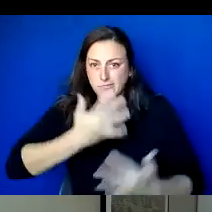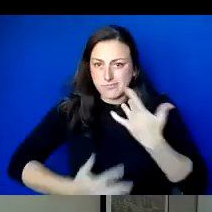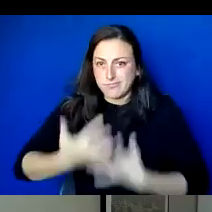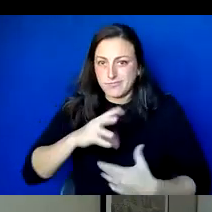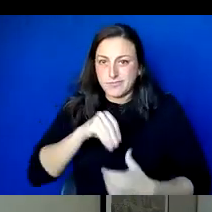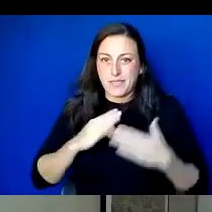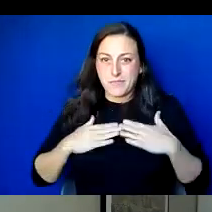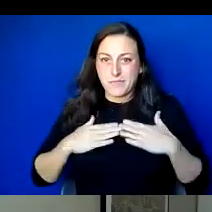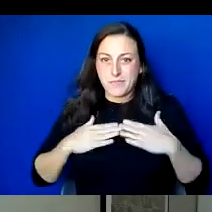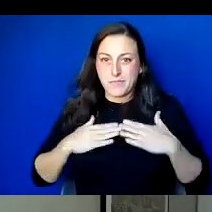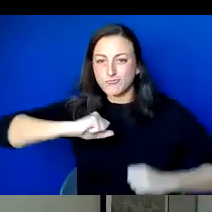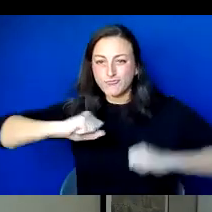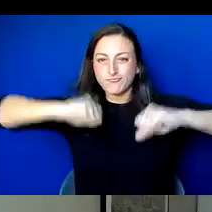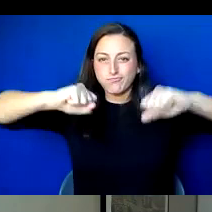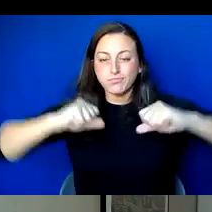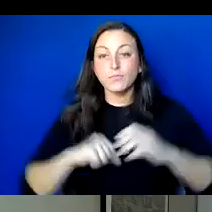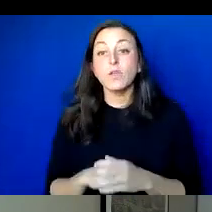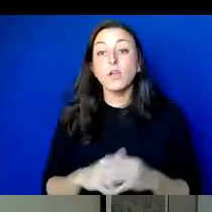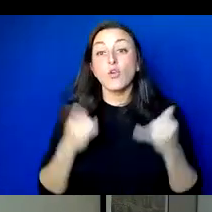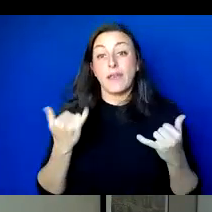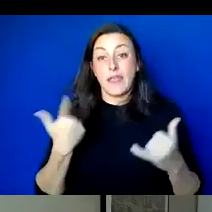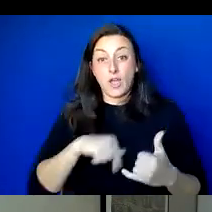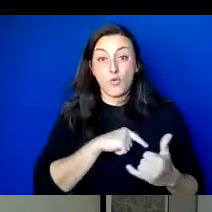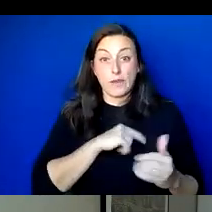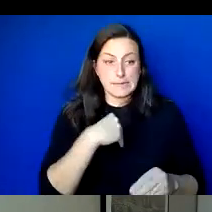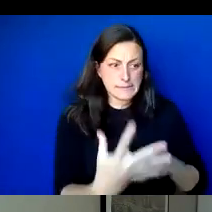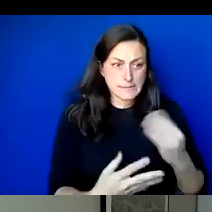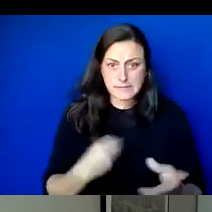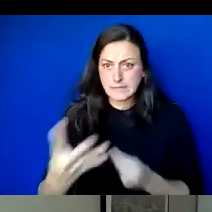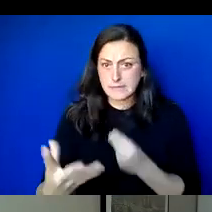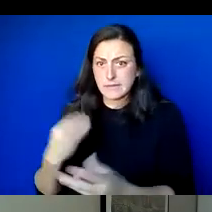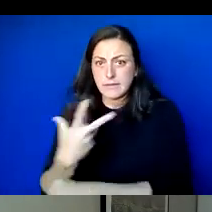you know while right now we're vaccinating the population and individuals are protected we're not